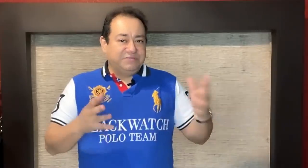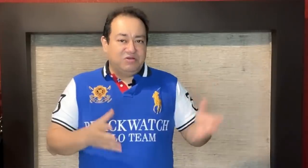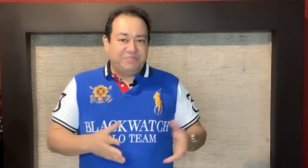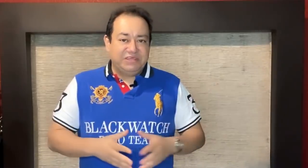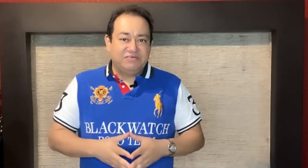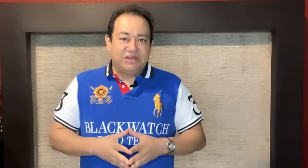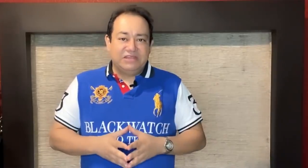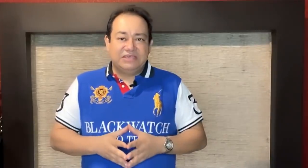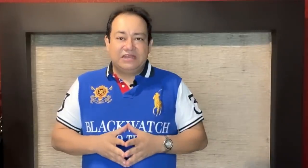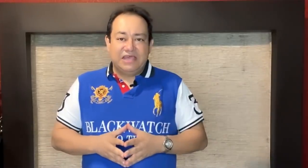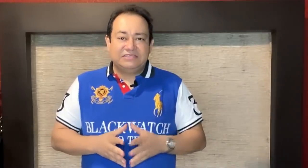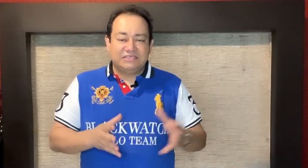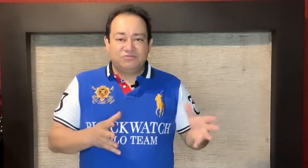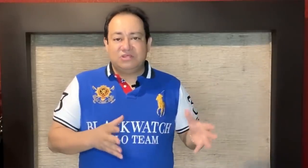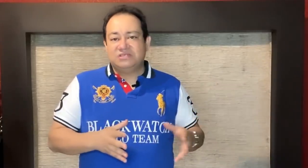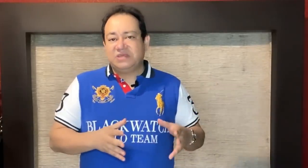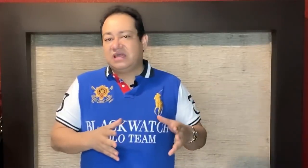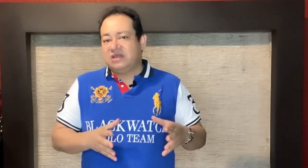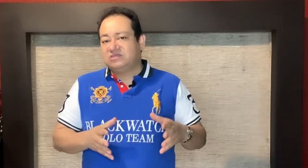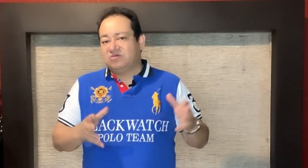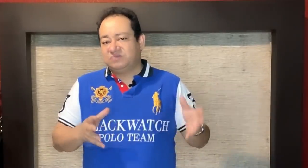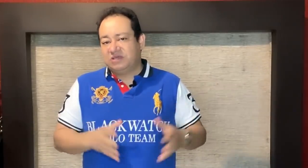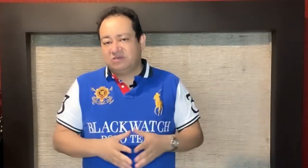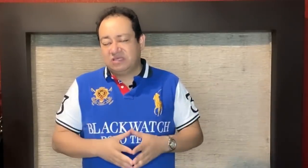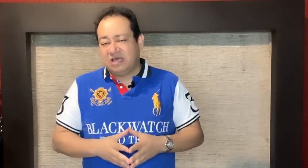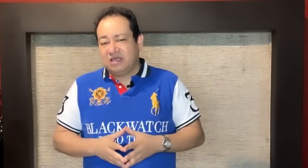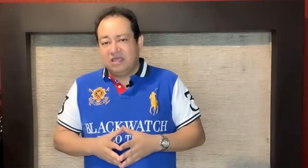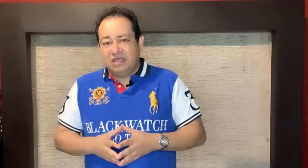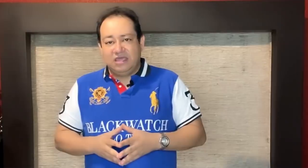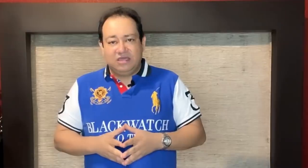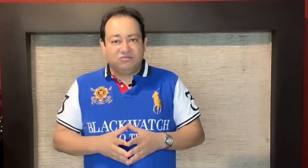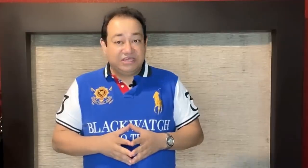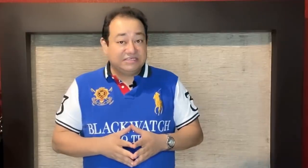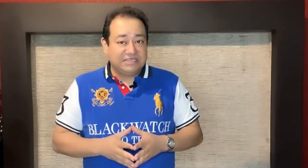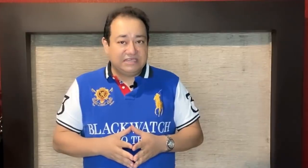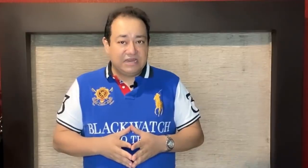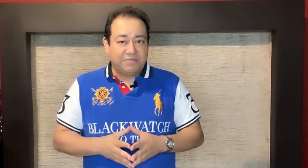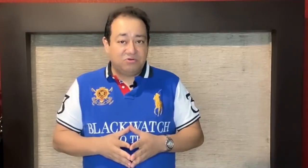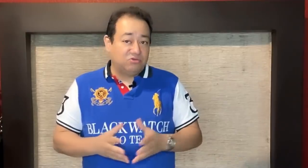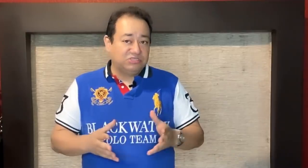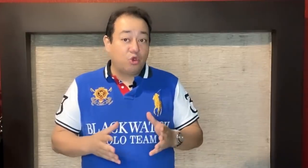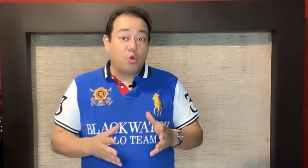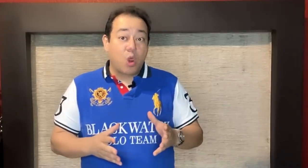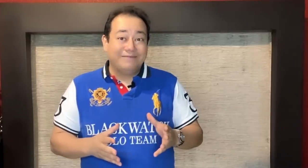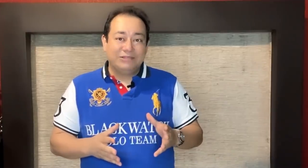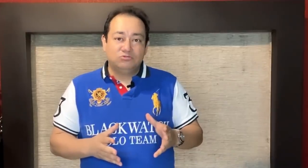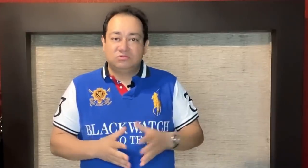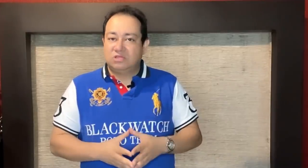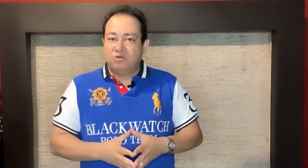analyze these Mexican authorities regarding this contingency